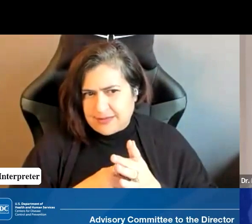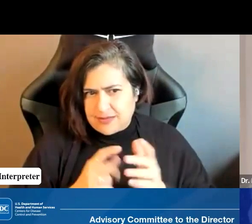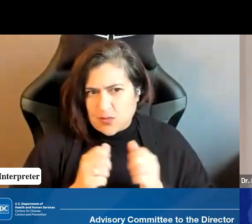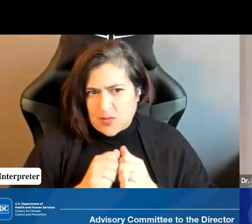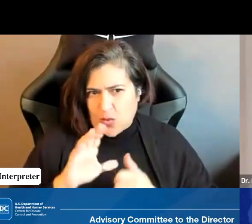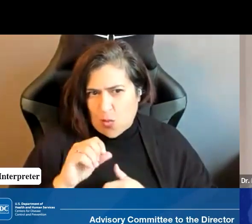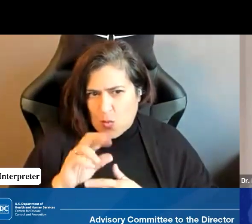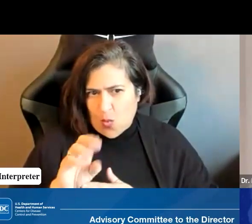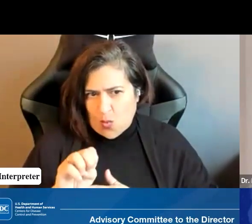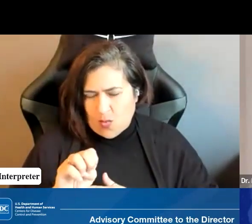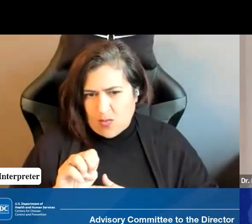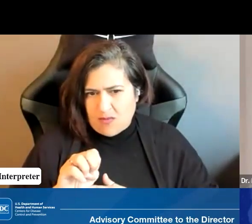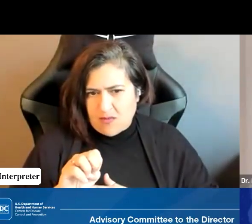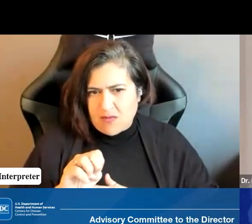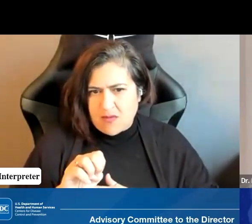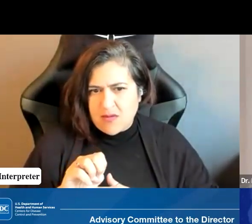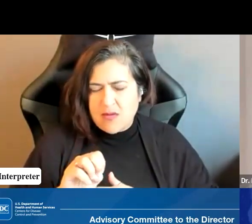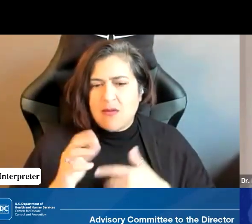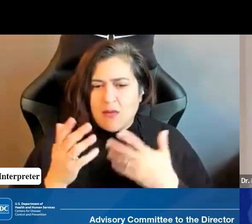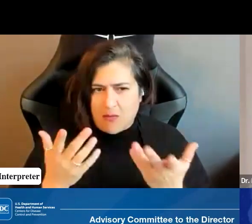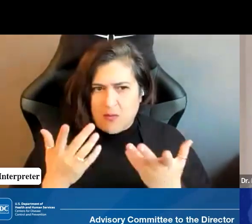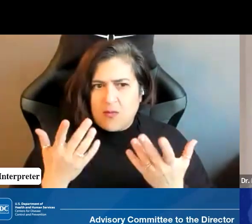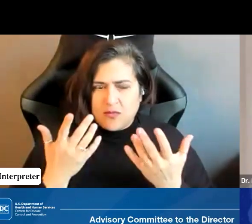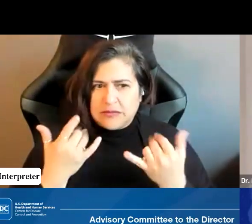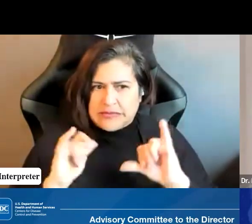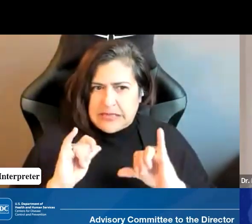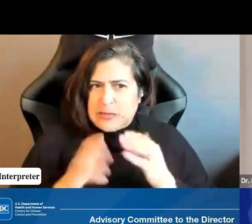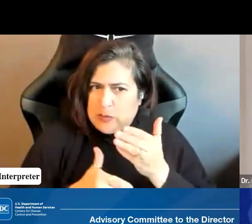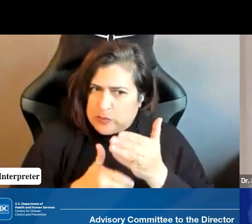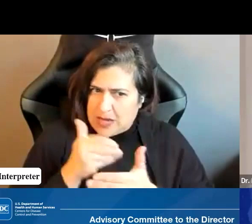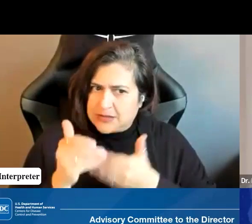And so we are in the process of setting up --